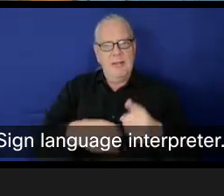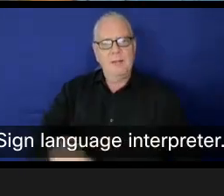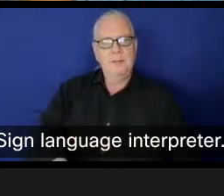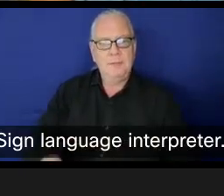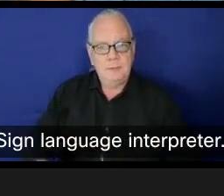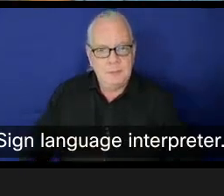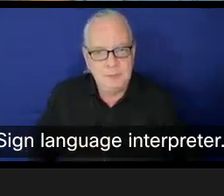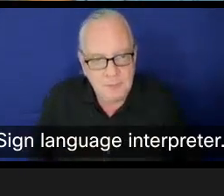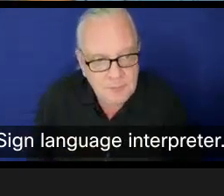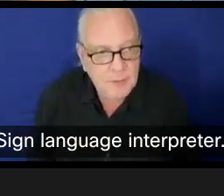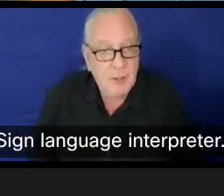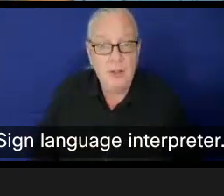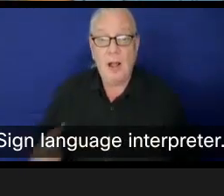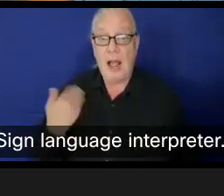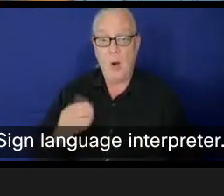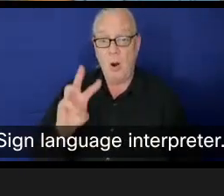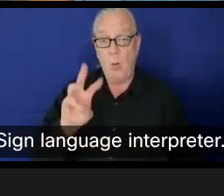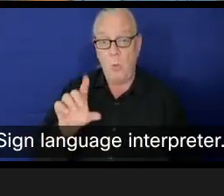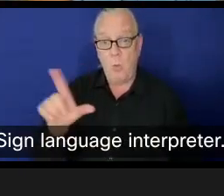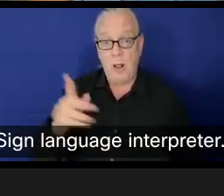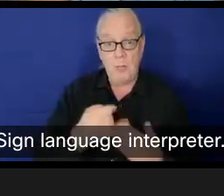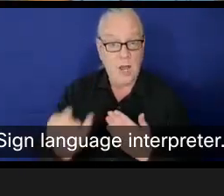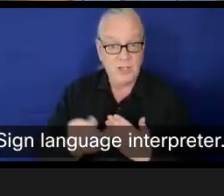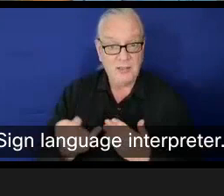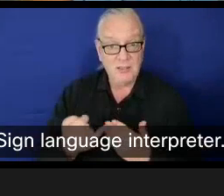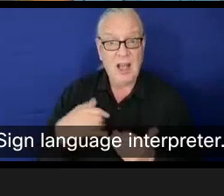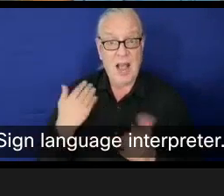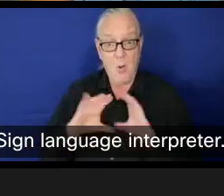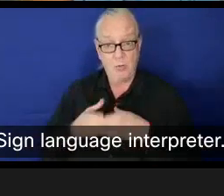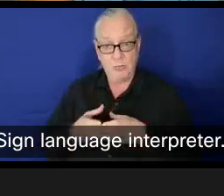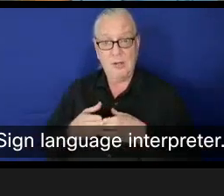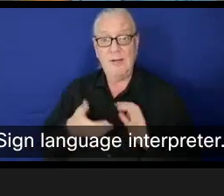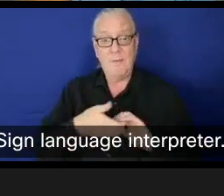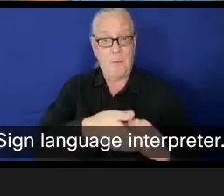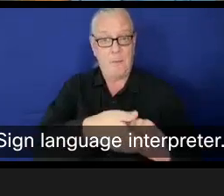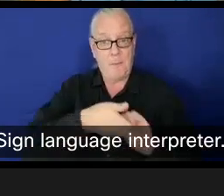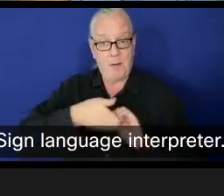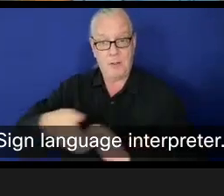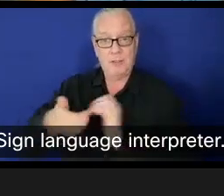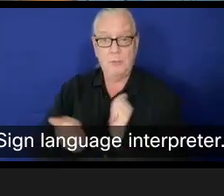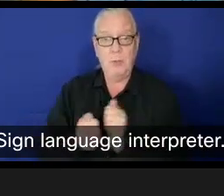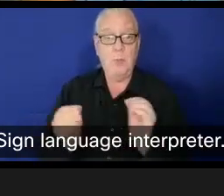website, we have partnerships with over 50 organizations. So, if you go to the Well Projects